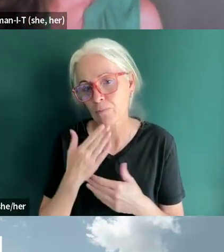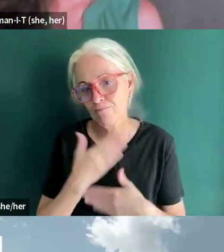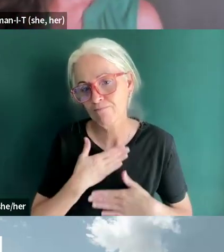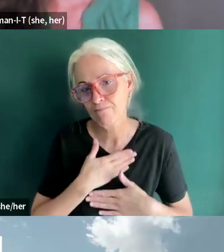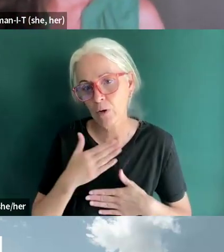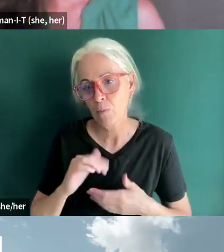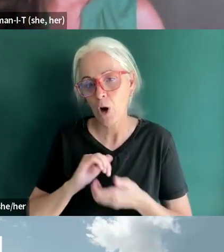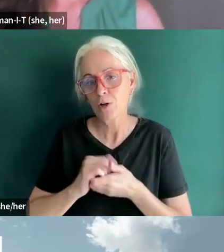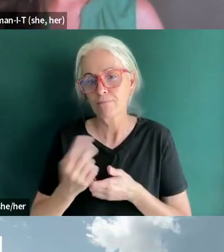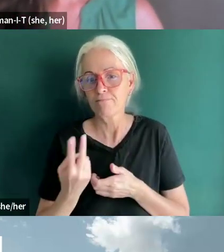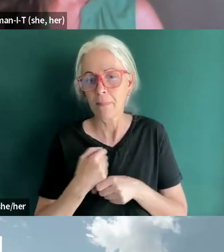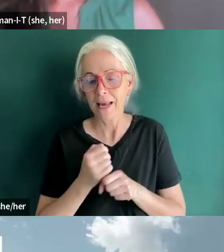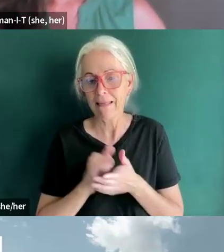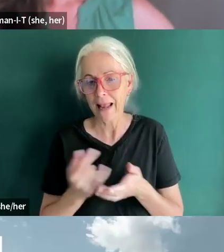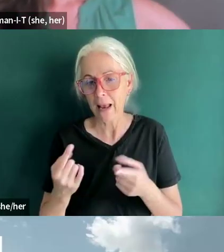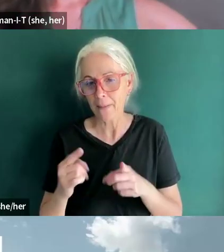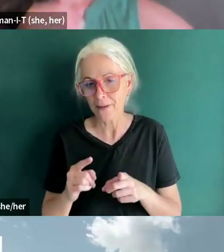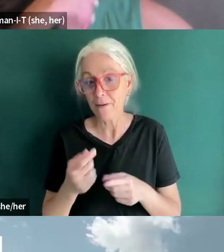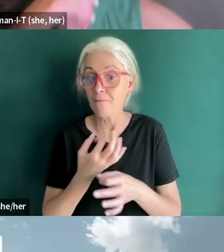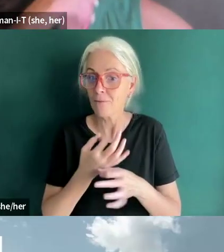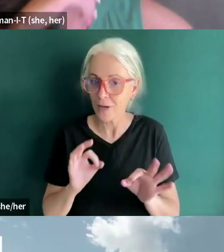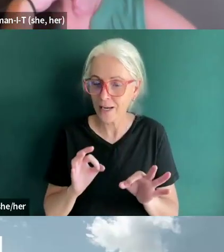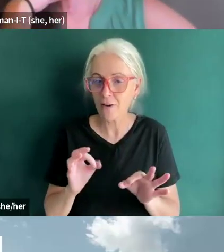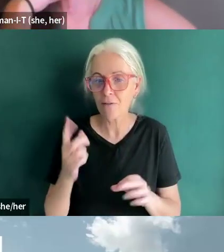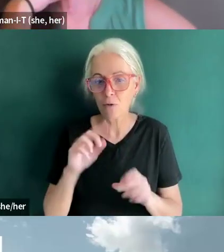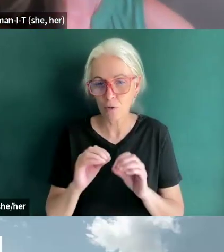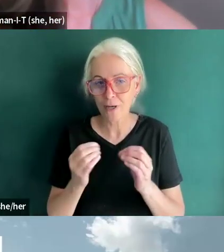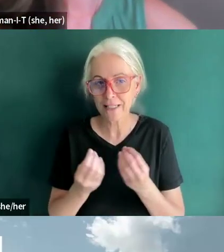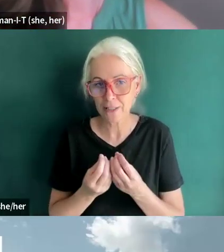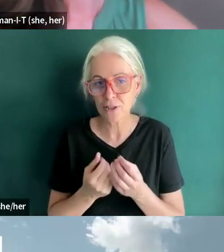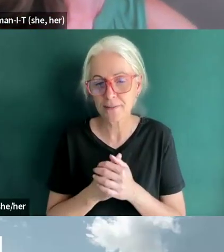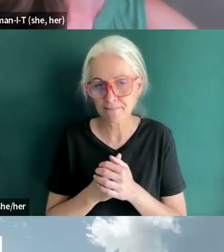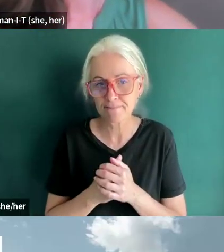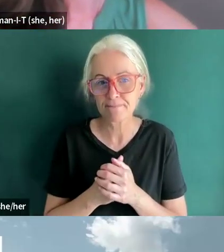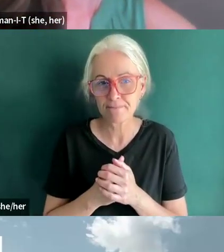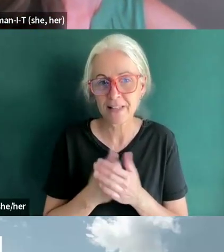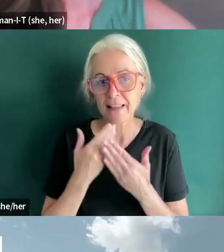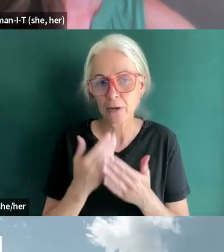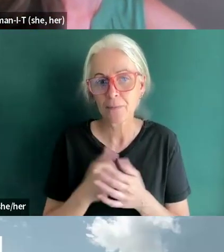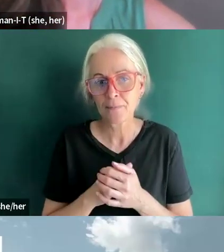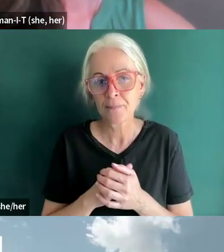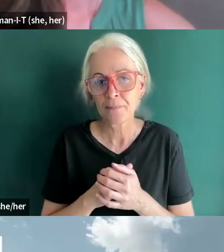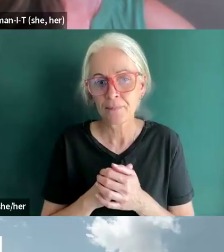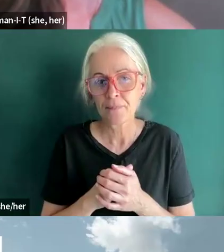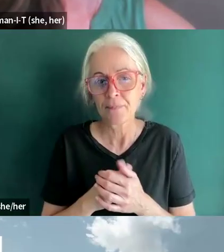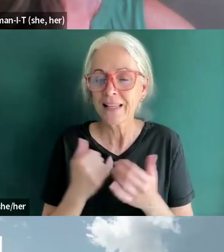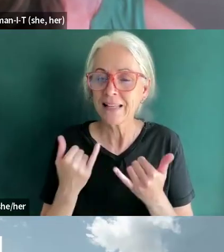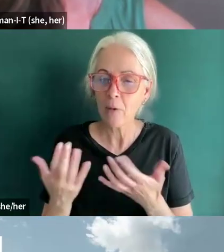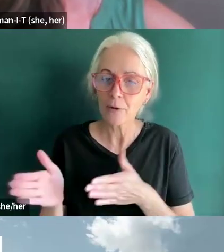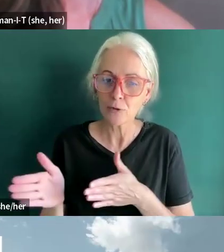partnership is making that free of charge to those organizations. So thank you. Now we want to shift